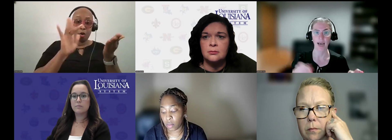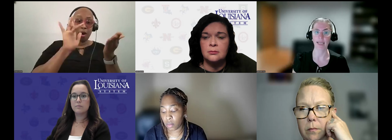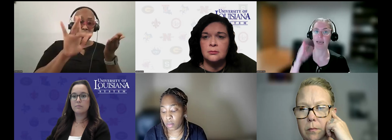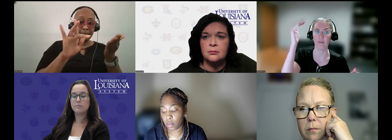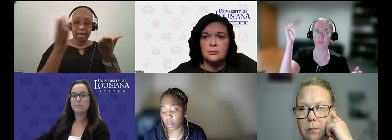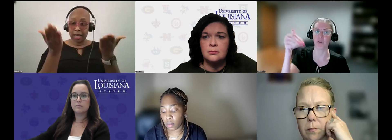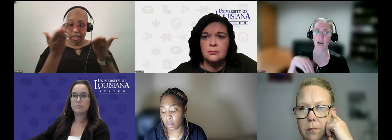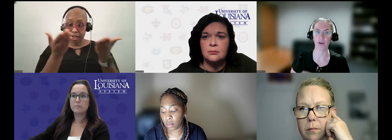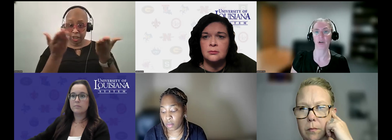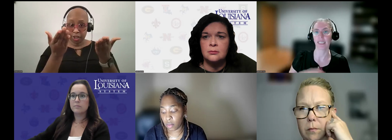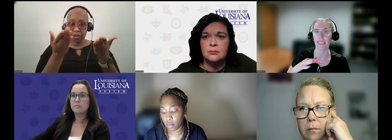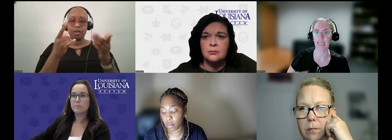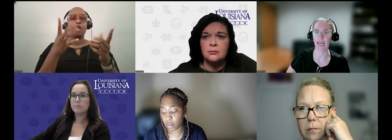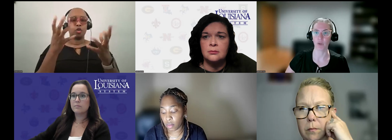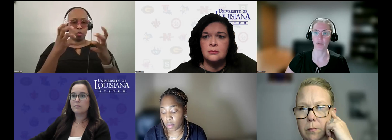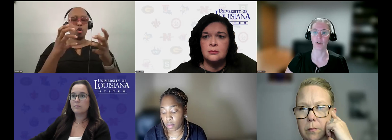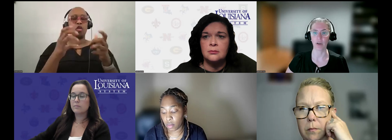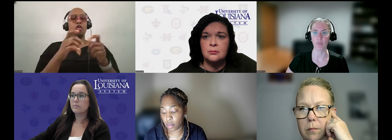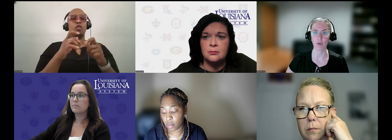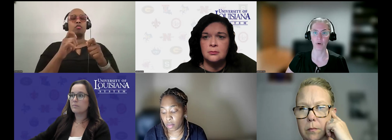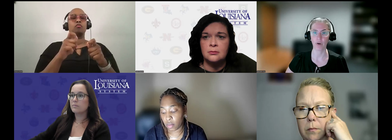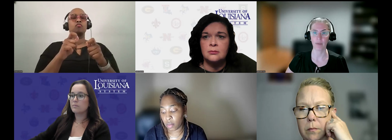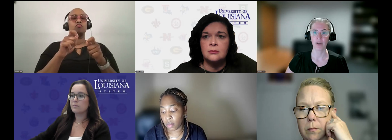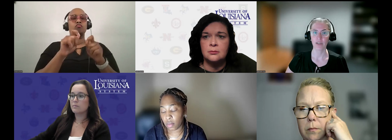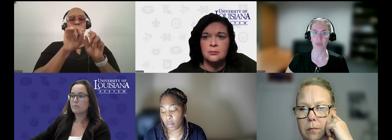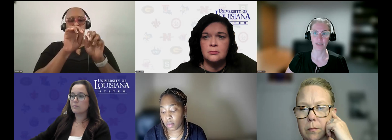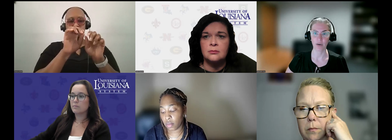highlight it, figure out how you're going to link that within your email program. So that's going to